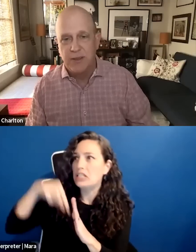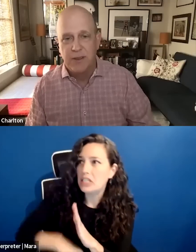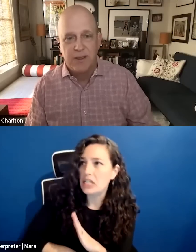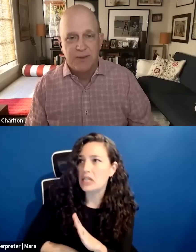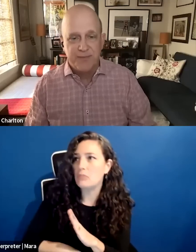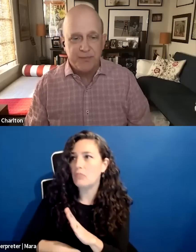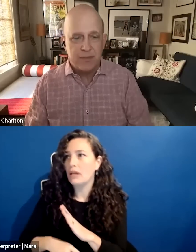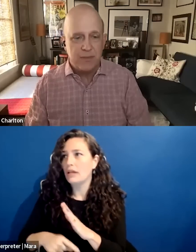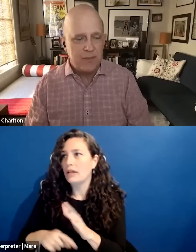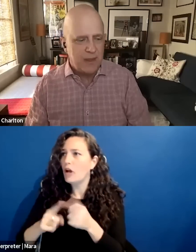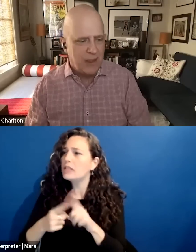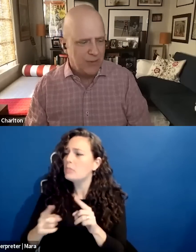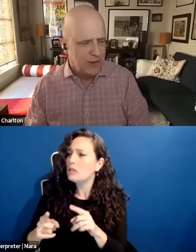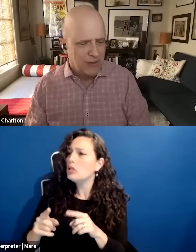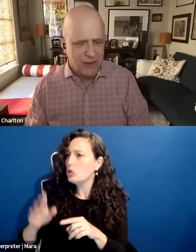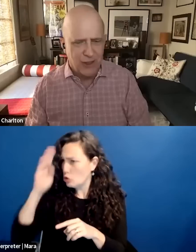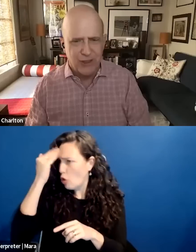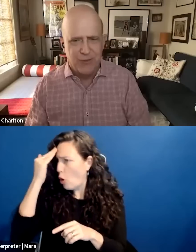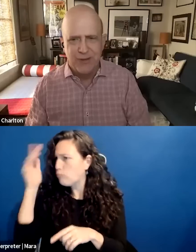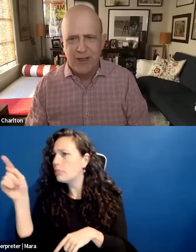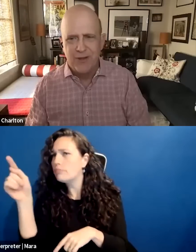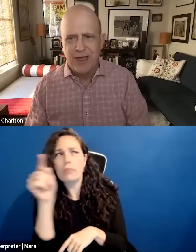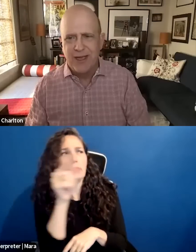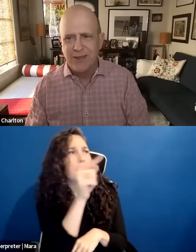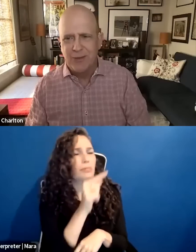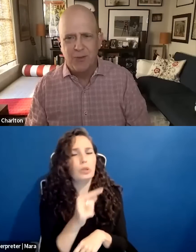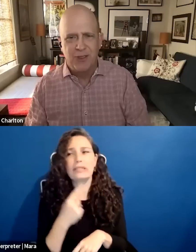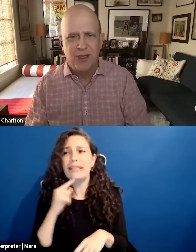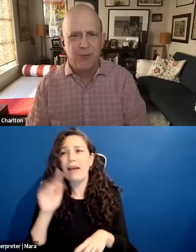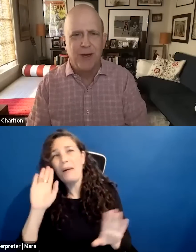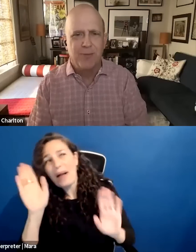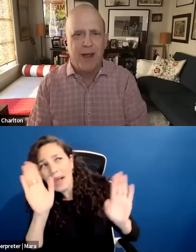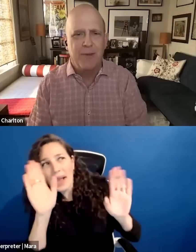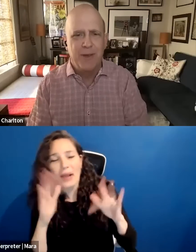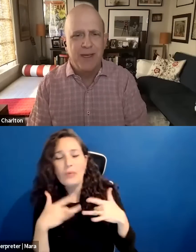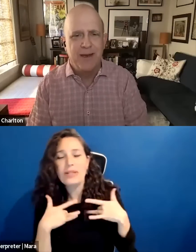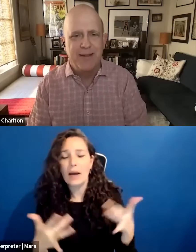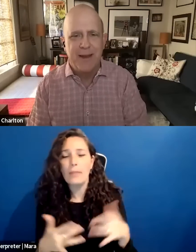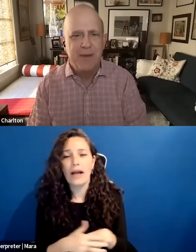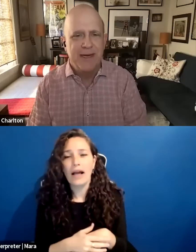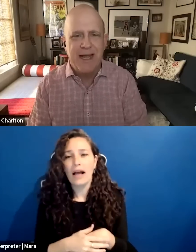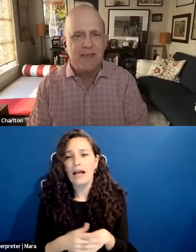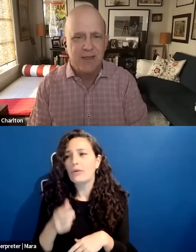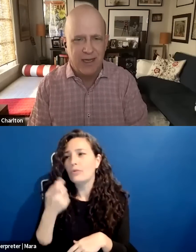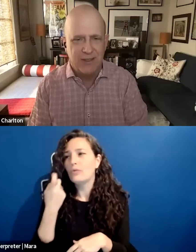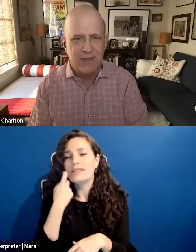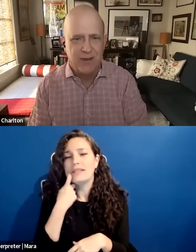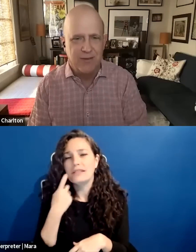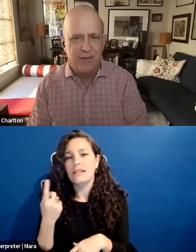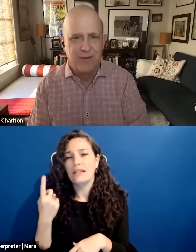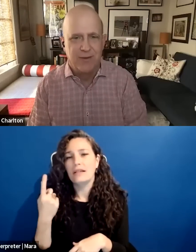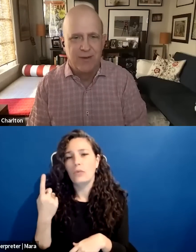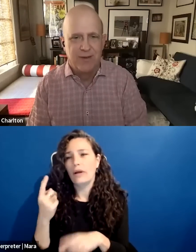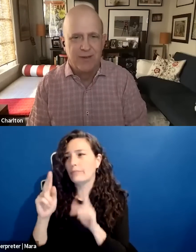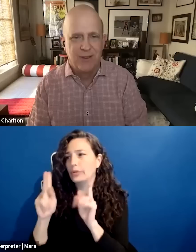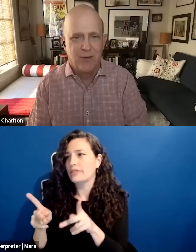I mean, and I saw someone the other day, someone was celebrating Brad Pitt and they'd been in acting class together.